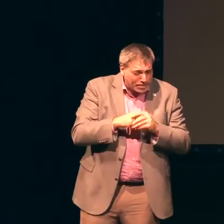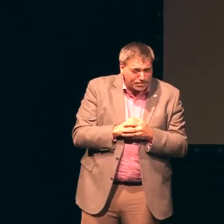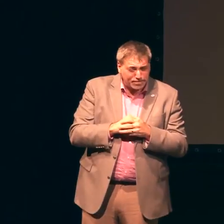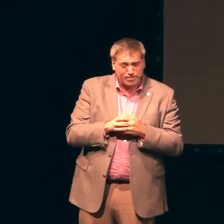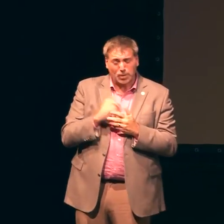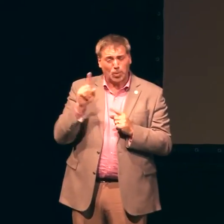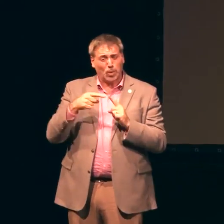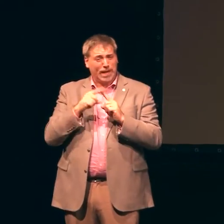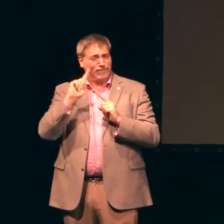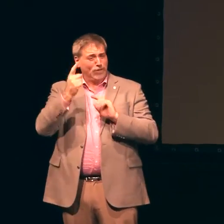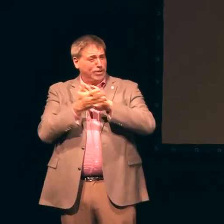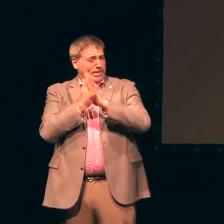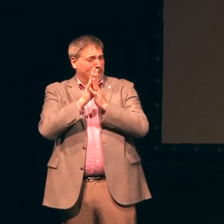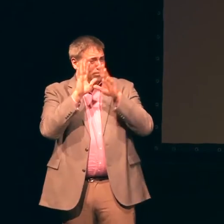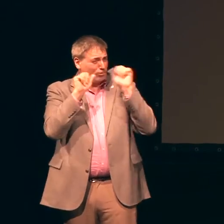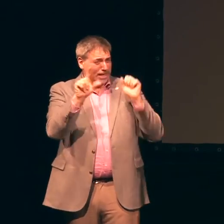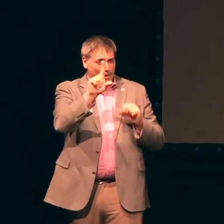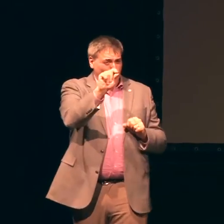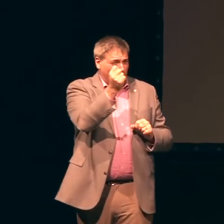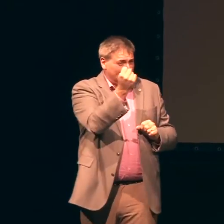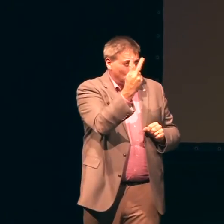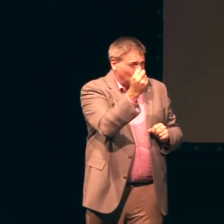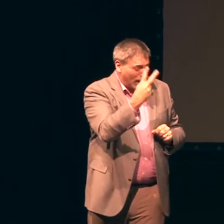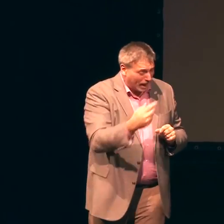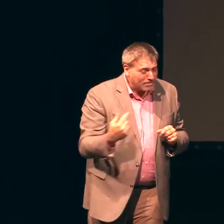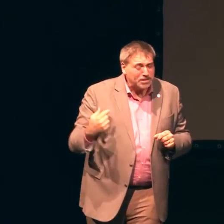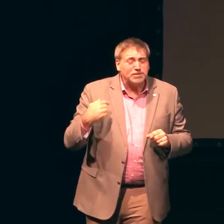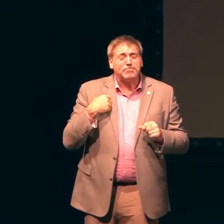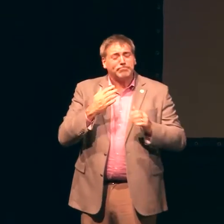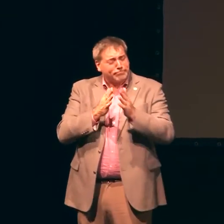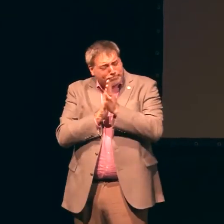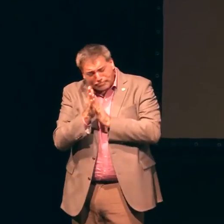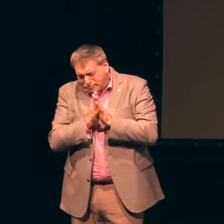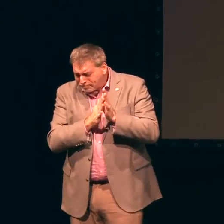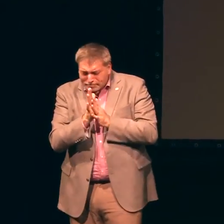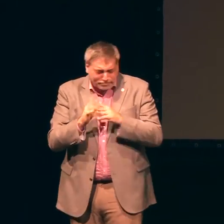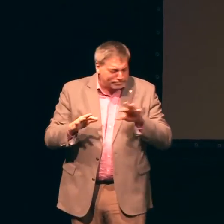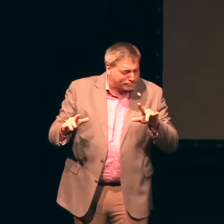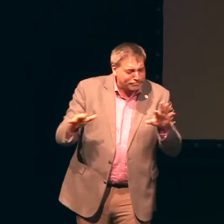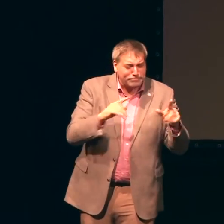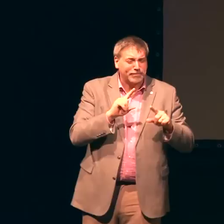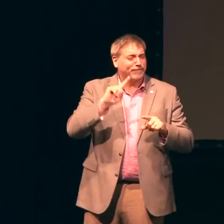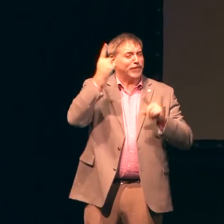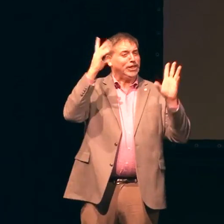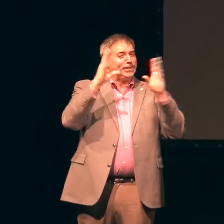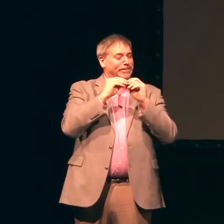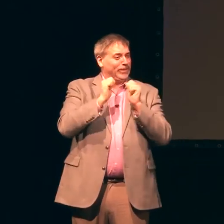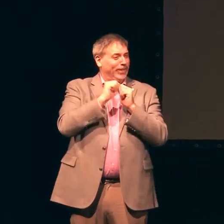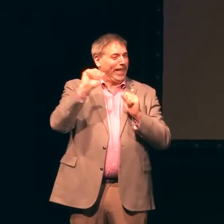Let me give you an example. When I first became president in 2012, I was so motivated